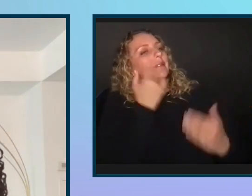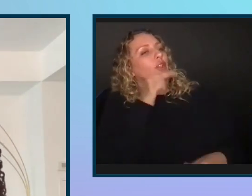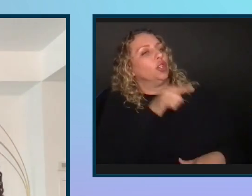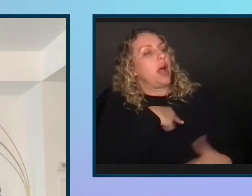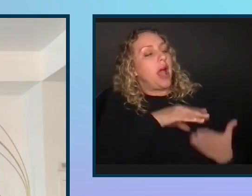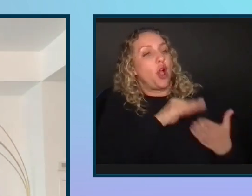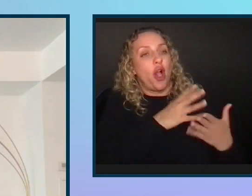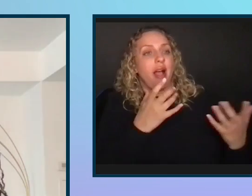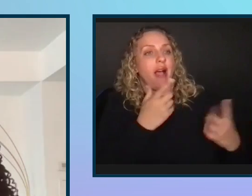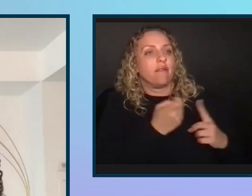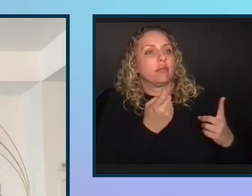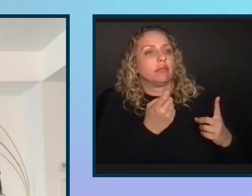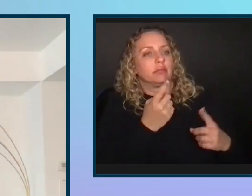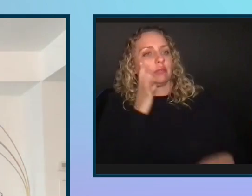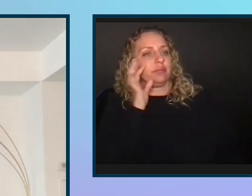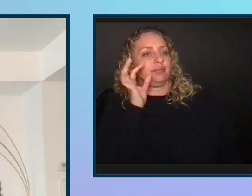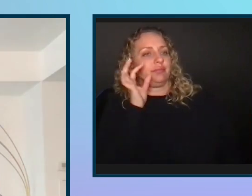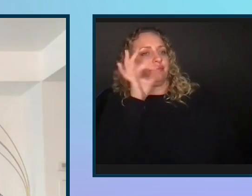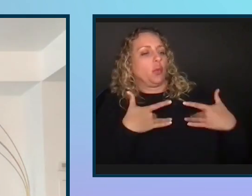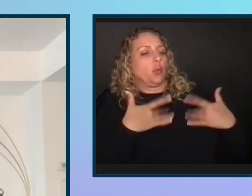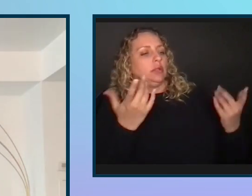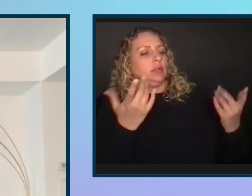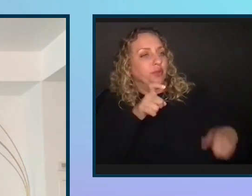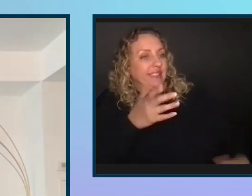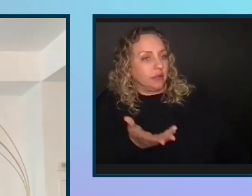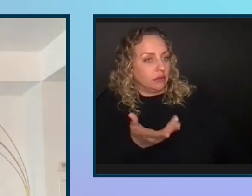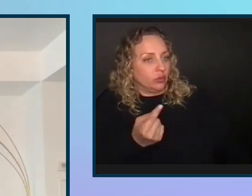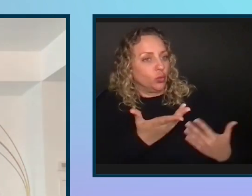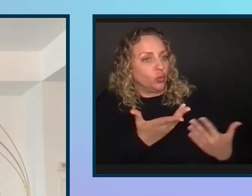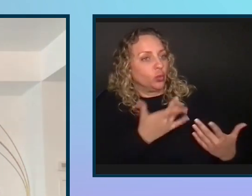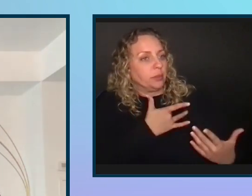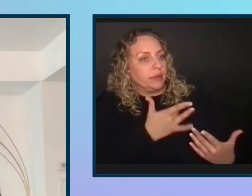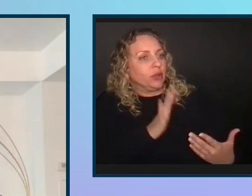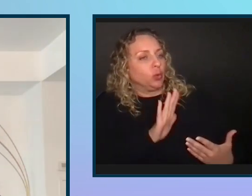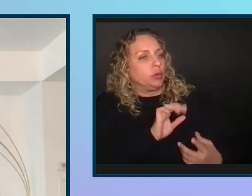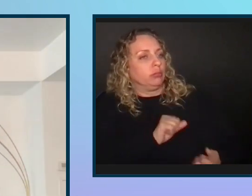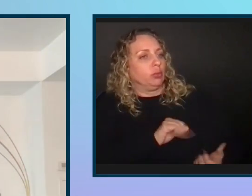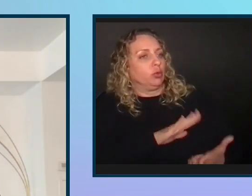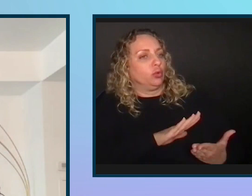when I just kind of like sit down with a person and like, so what would you like to do? Like, what do you typically do? And I feel like the it's such a great place for insights,